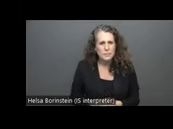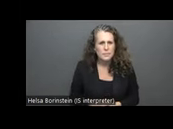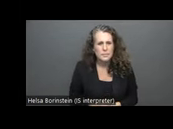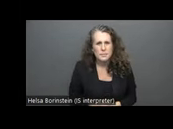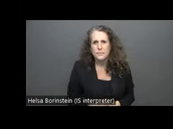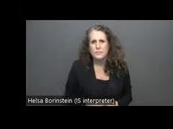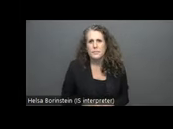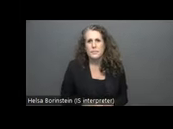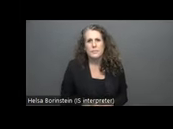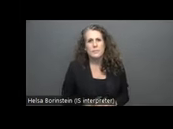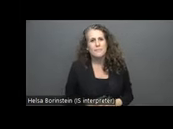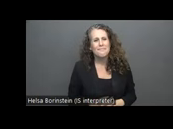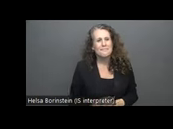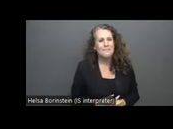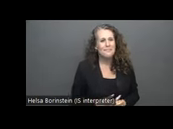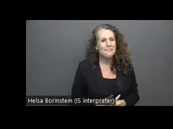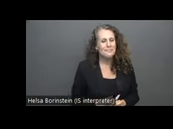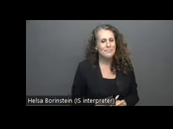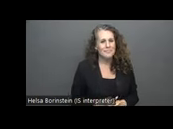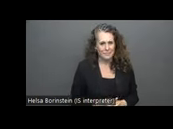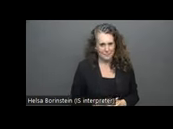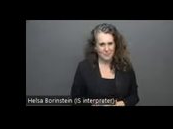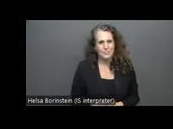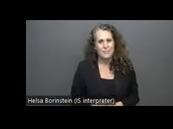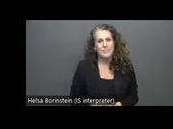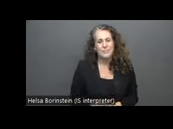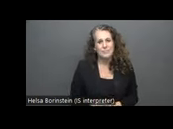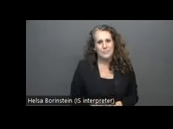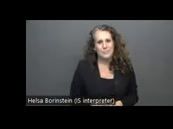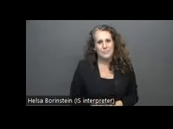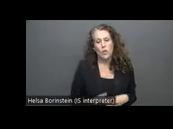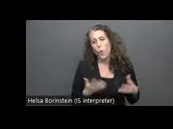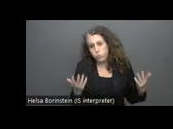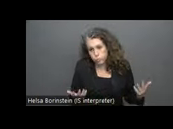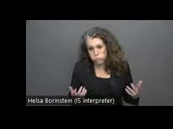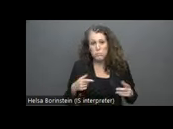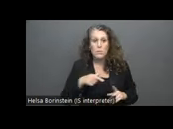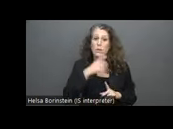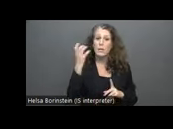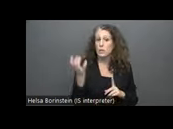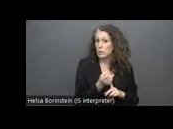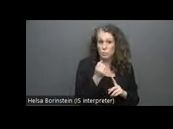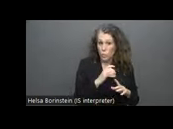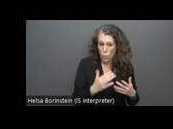a beneficiary on a, on a contract human a human interest.